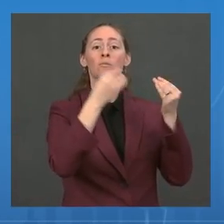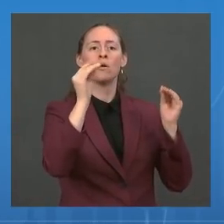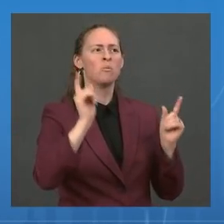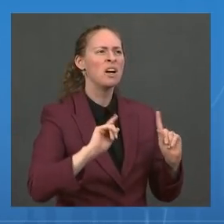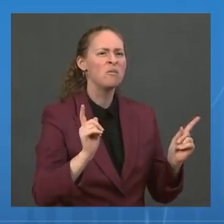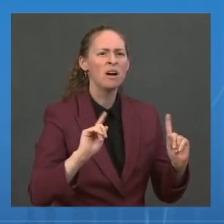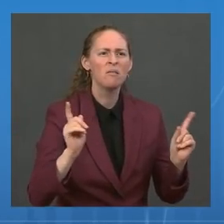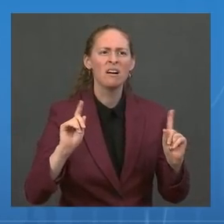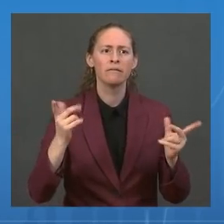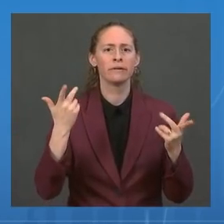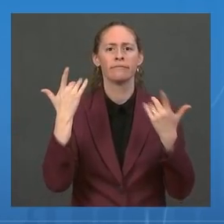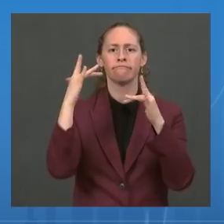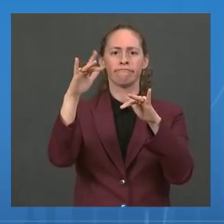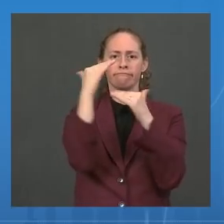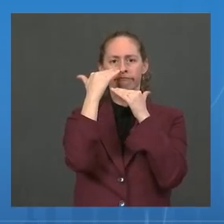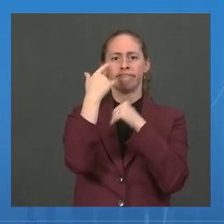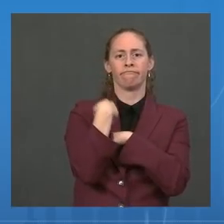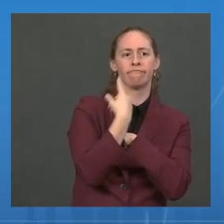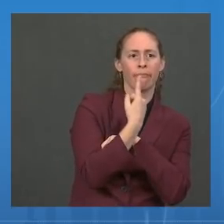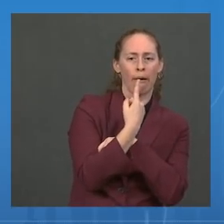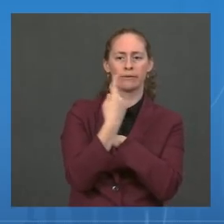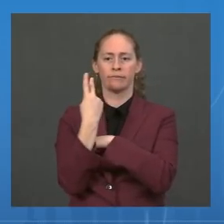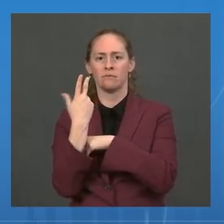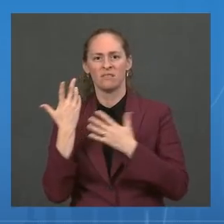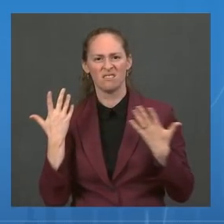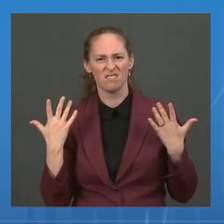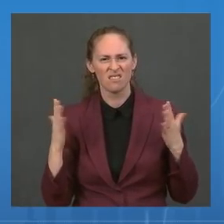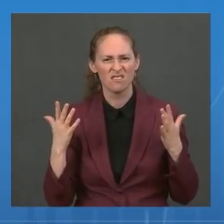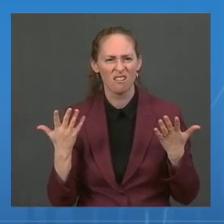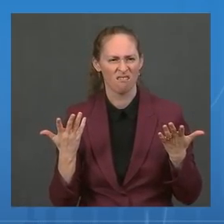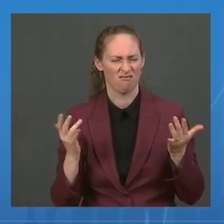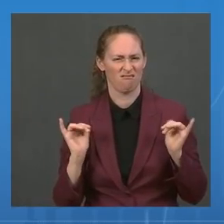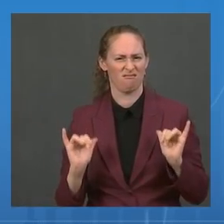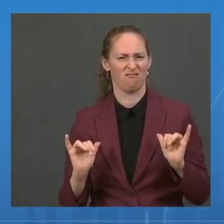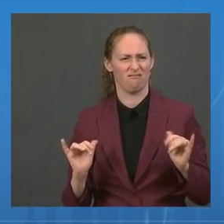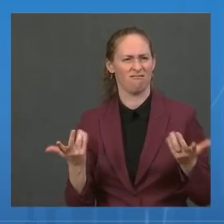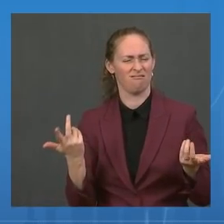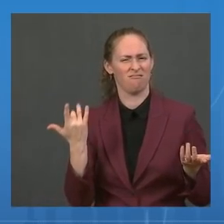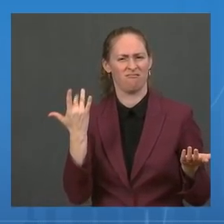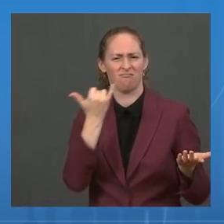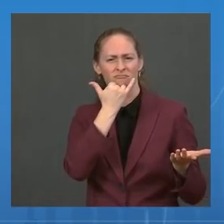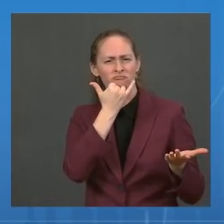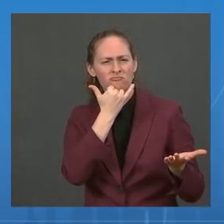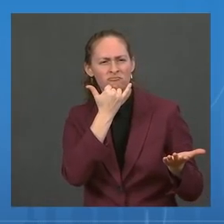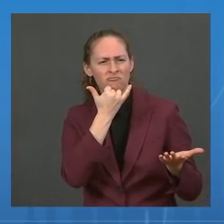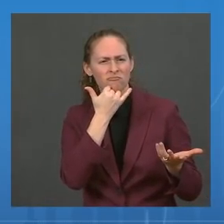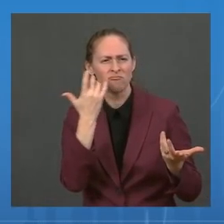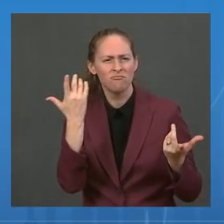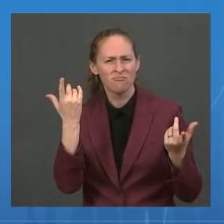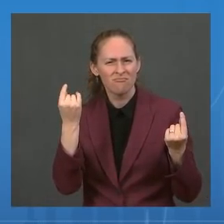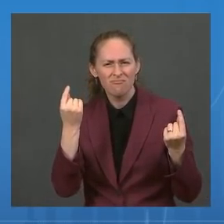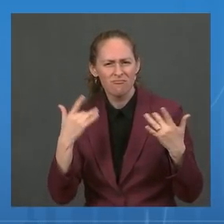in scheduling rapid-test appointments. So can you help us understand what's going wrong here; why countries like Germany have been able